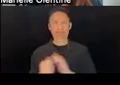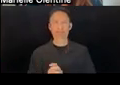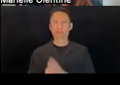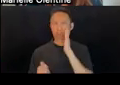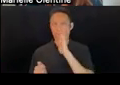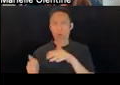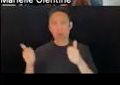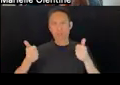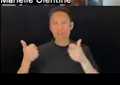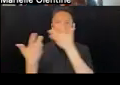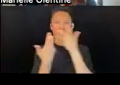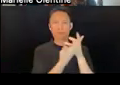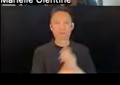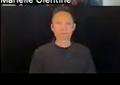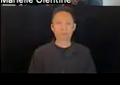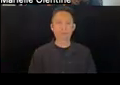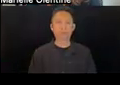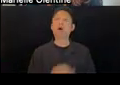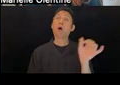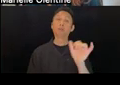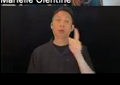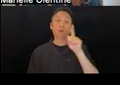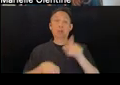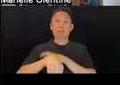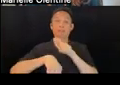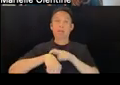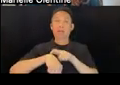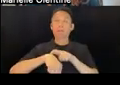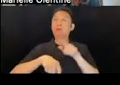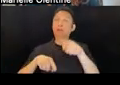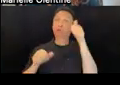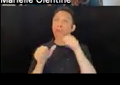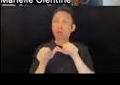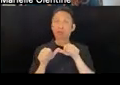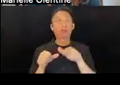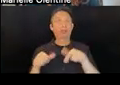Some film festivals will require world premieres for features, but not shorts. That's Sundance, for